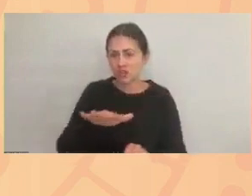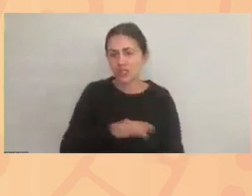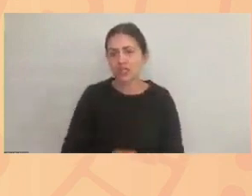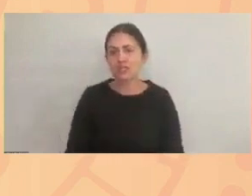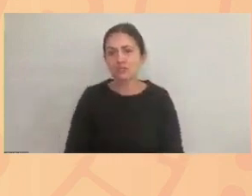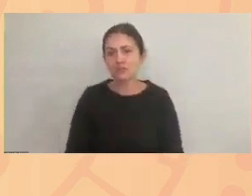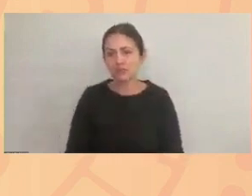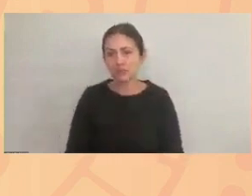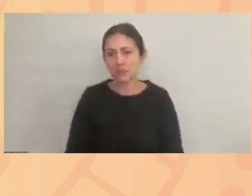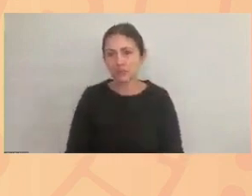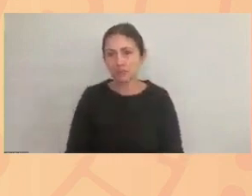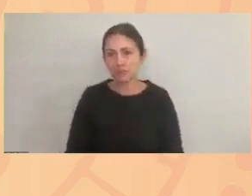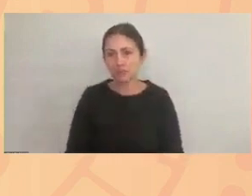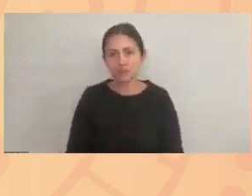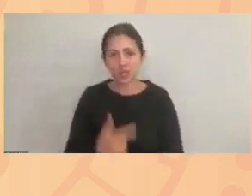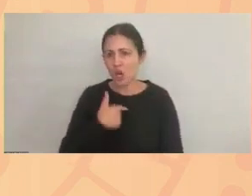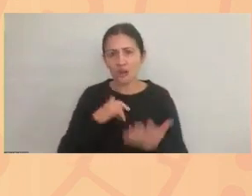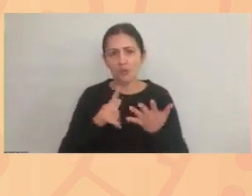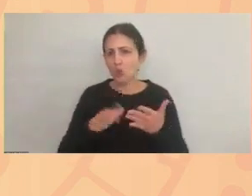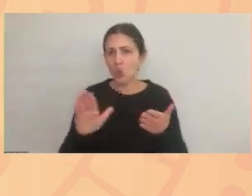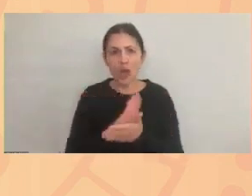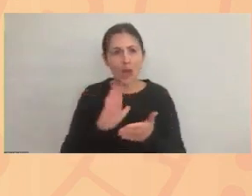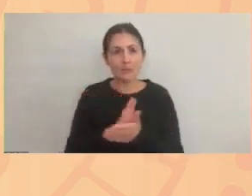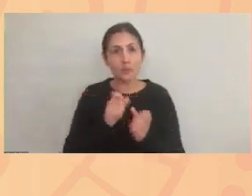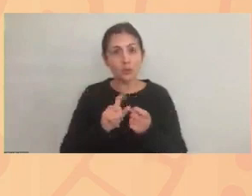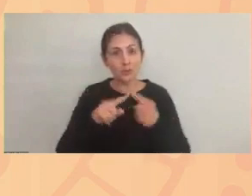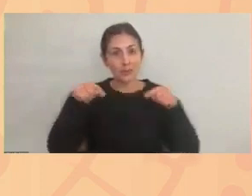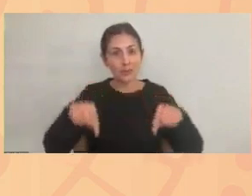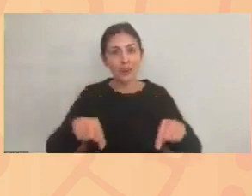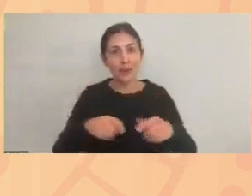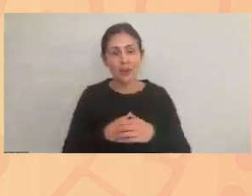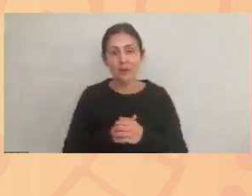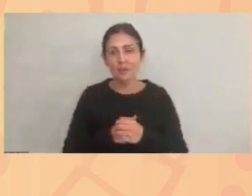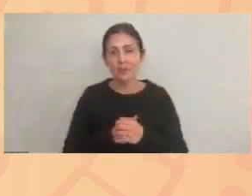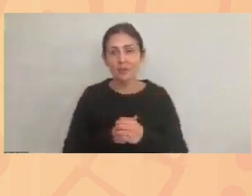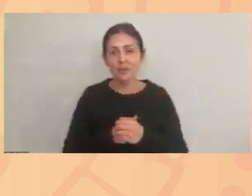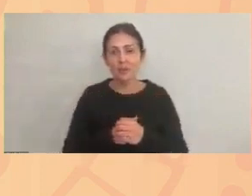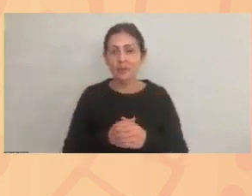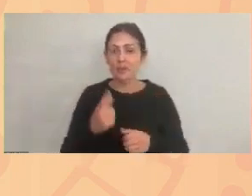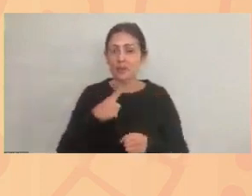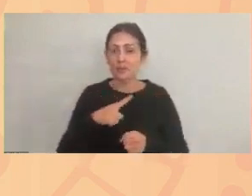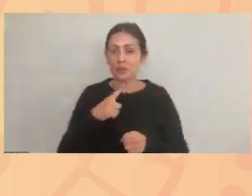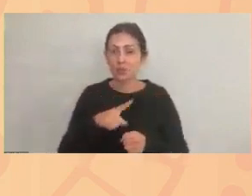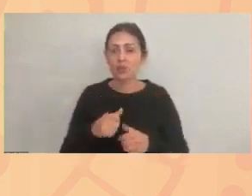and I'm so happy to be here cause I speak Walmajarri